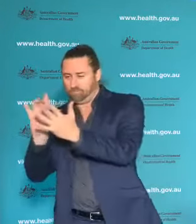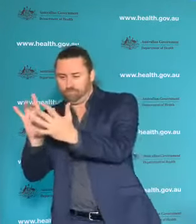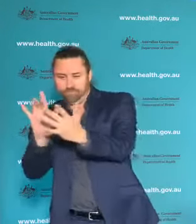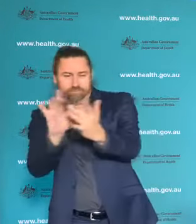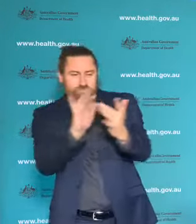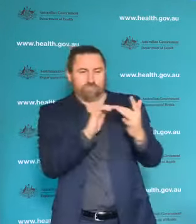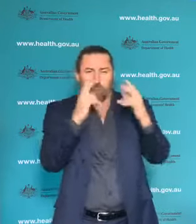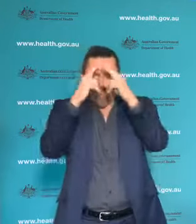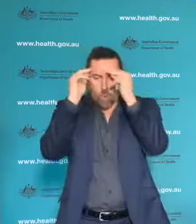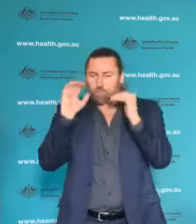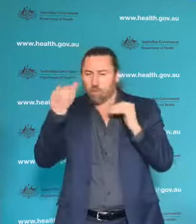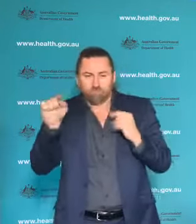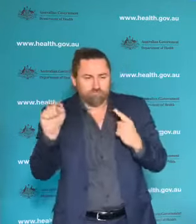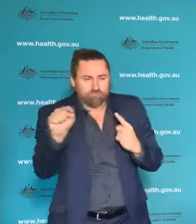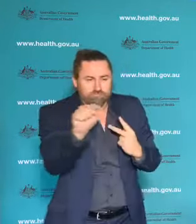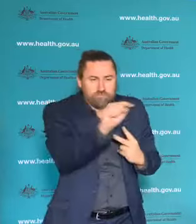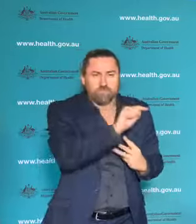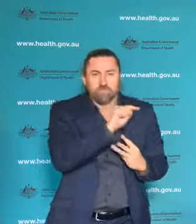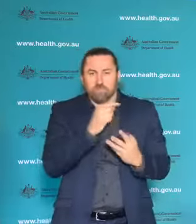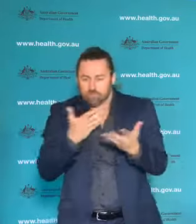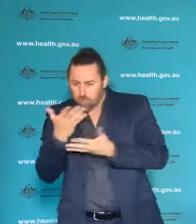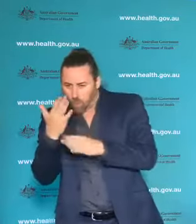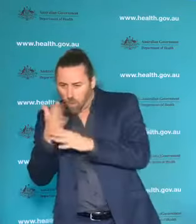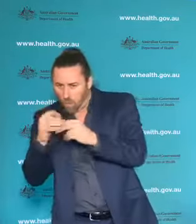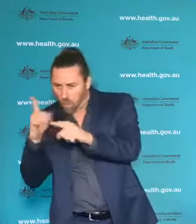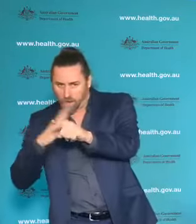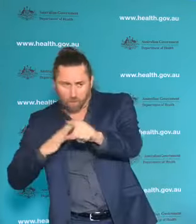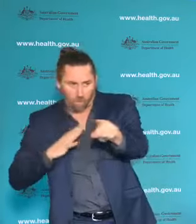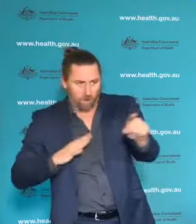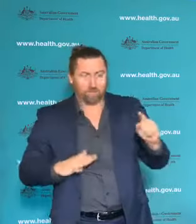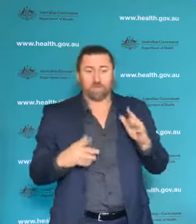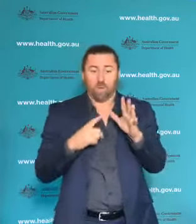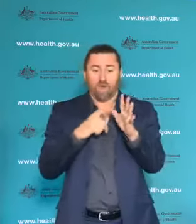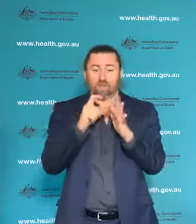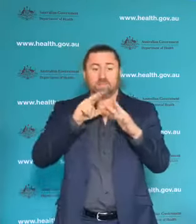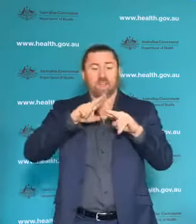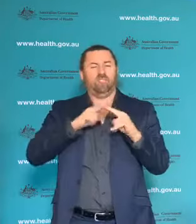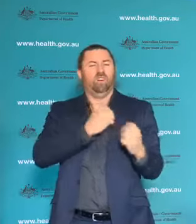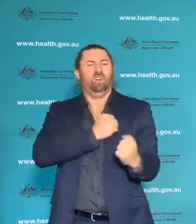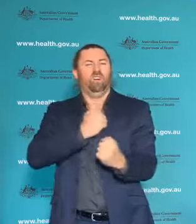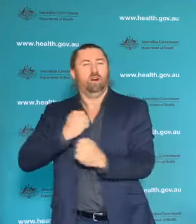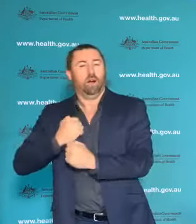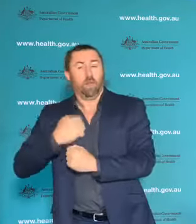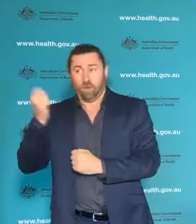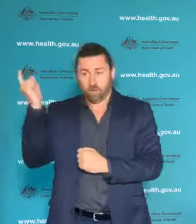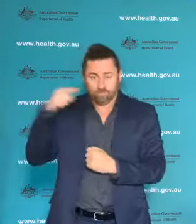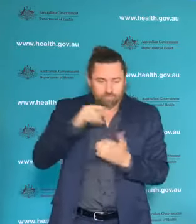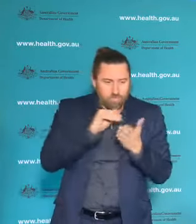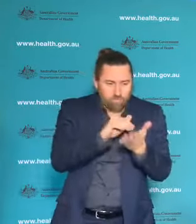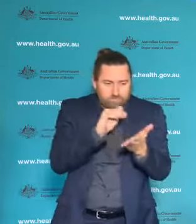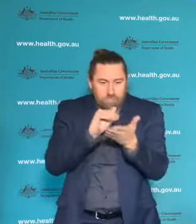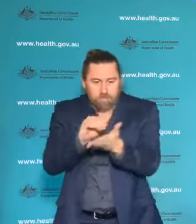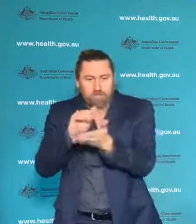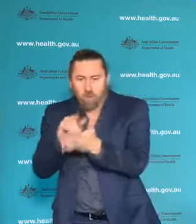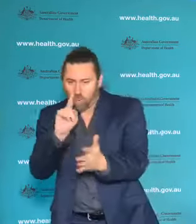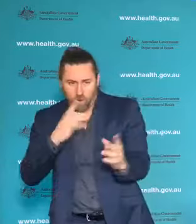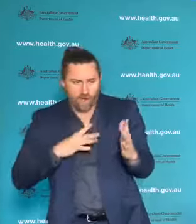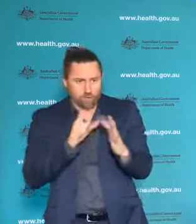in Victoria. The Australian Defence Force personnel are supporting the response centre, both on the ground and in making sure